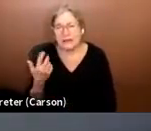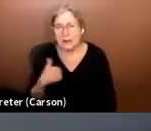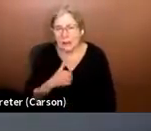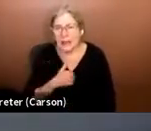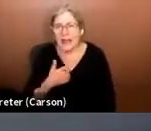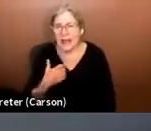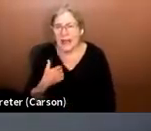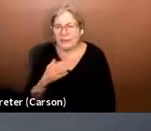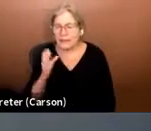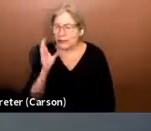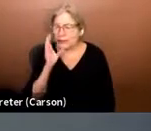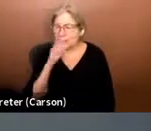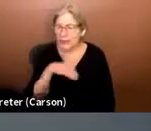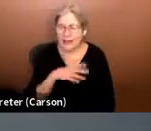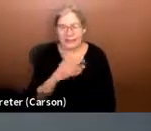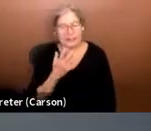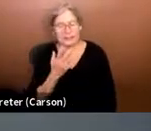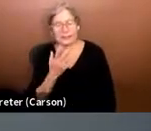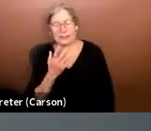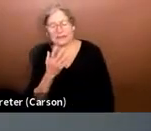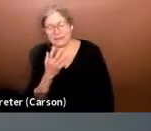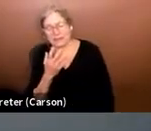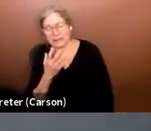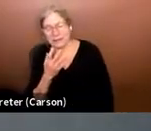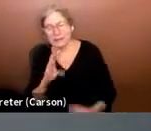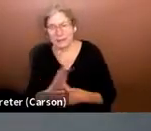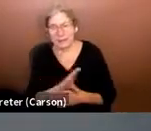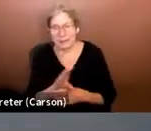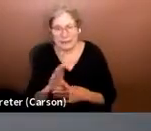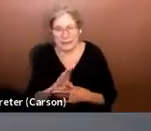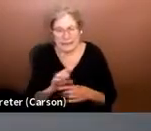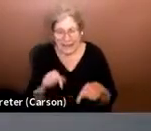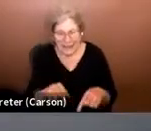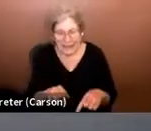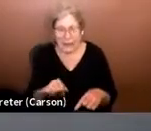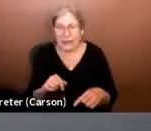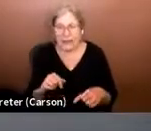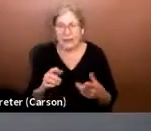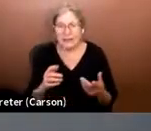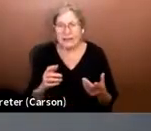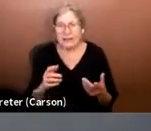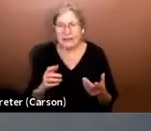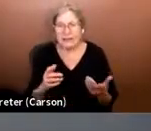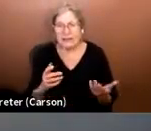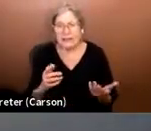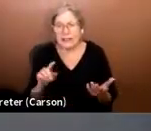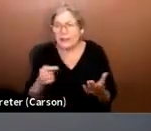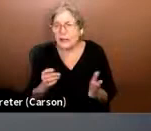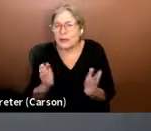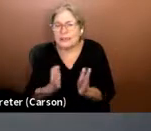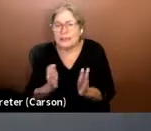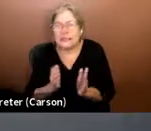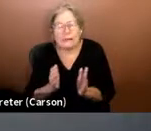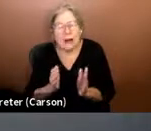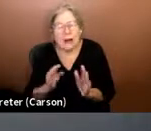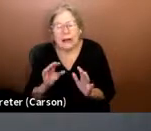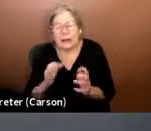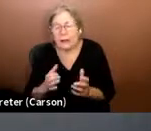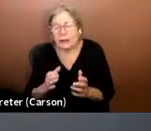and peculiar industry in which there's only a small subset of the graphic novels that exist that